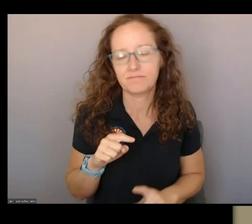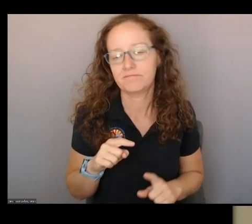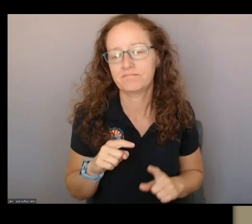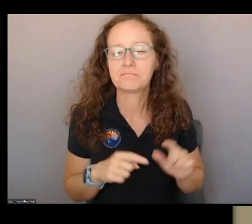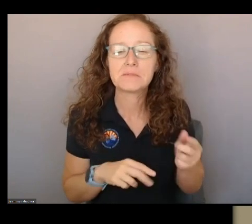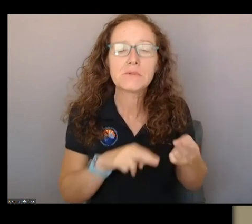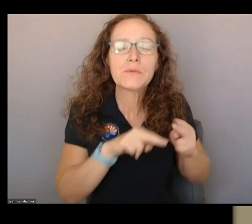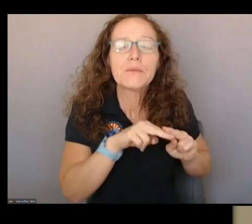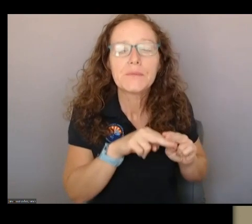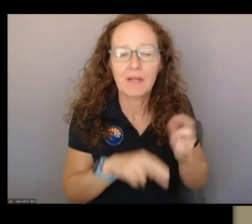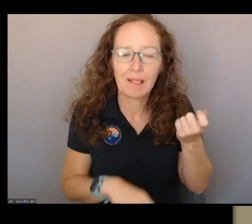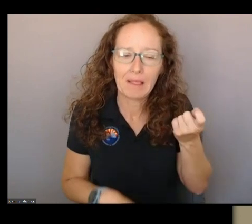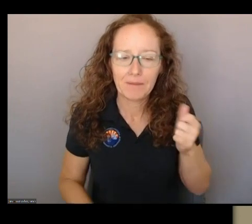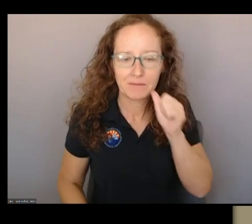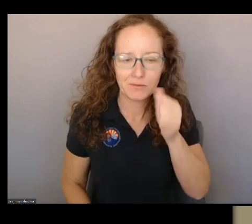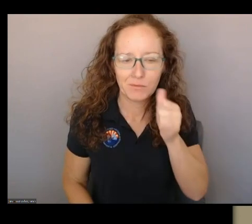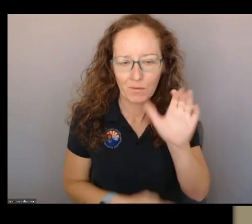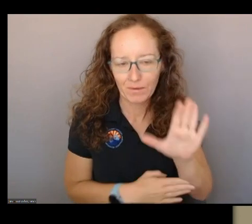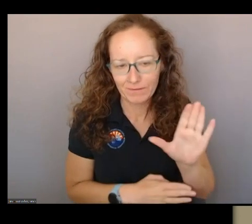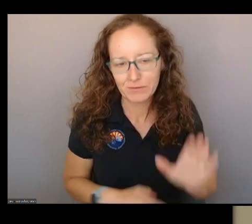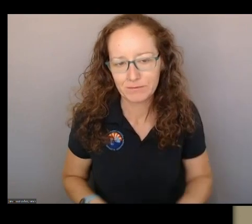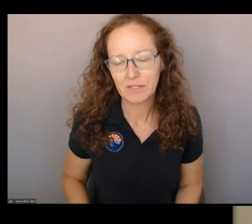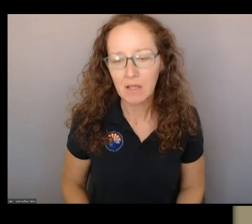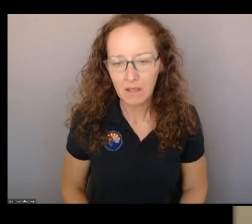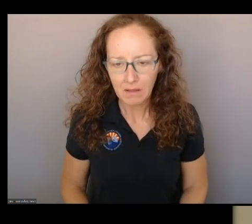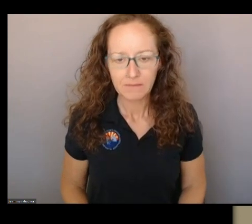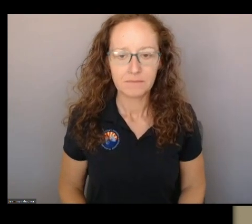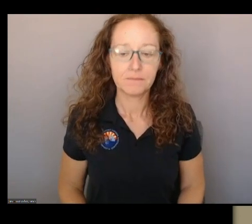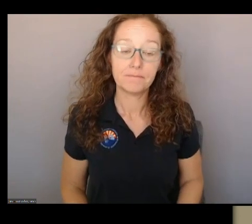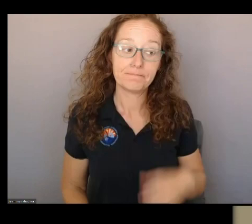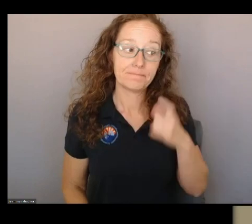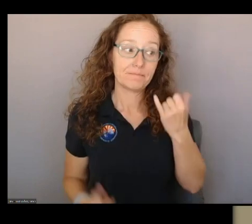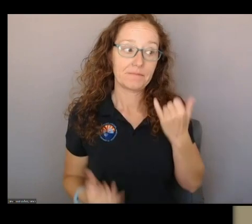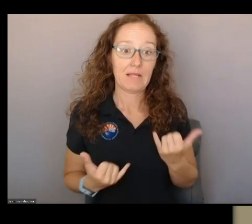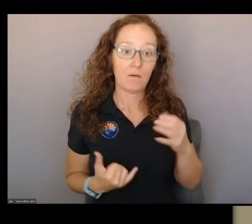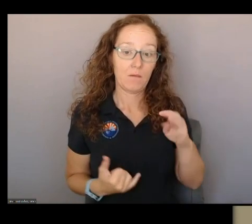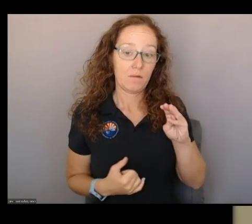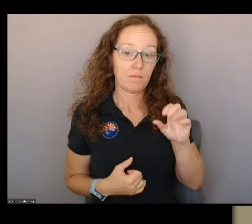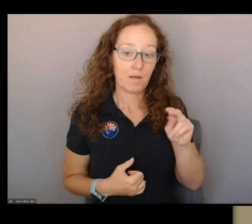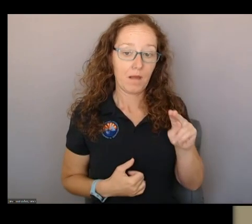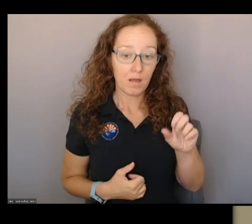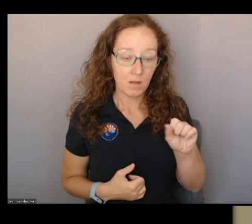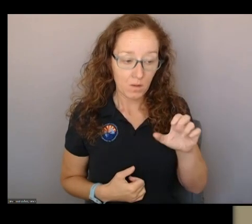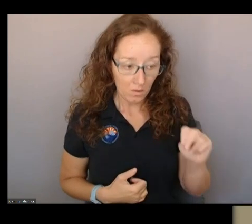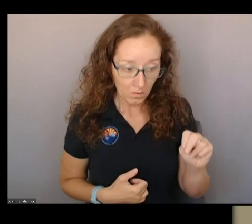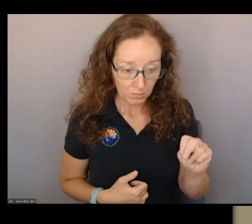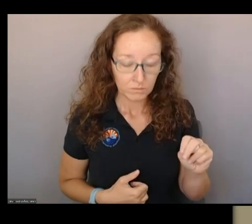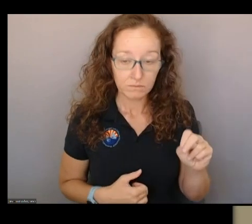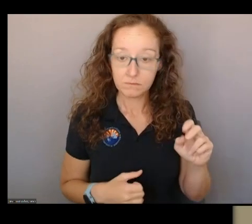we've got that in the forecast and being monsoon season, there's plenty of moisture available. Any storm that does